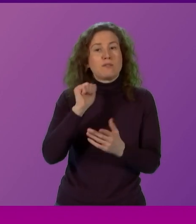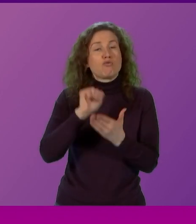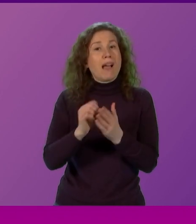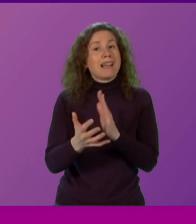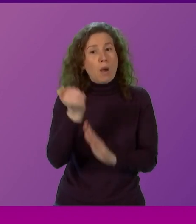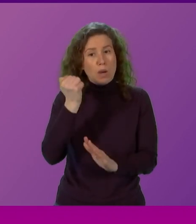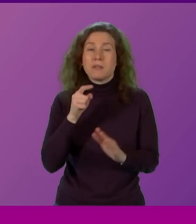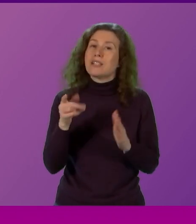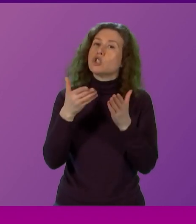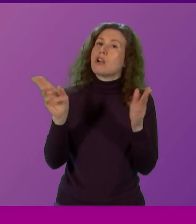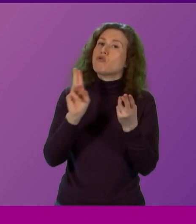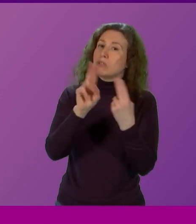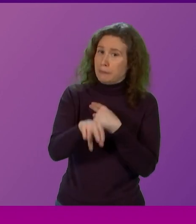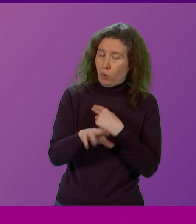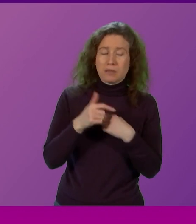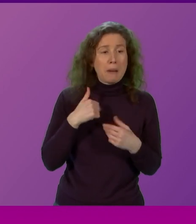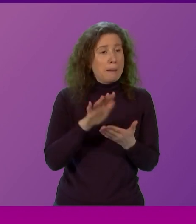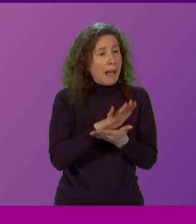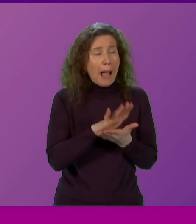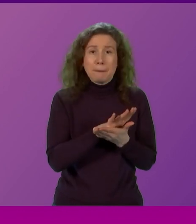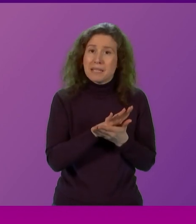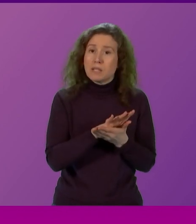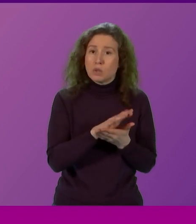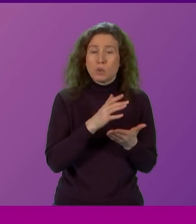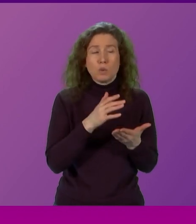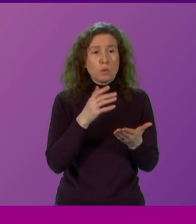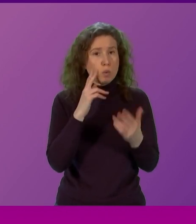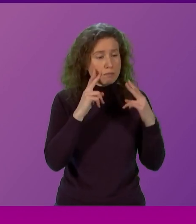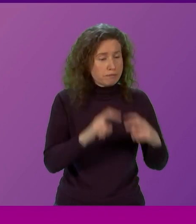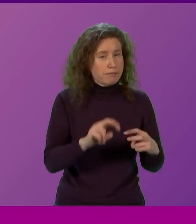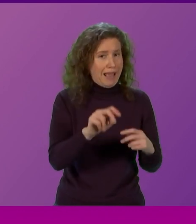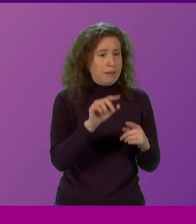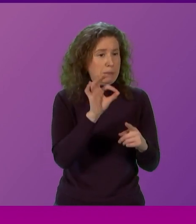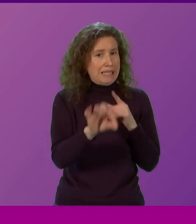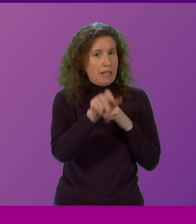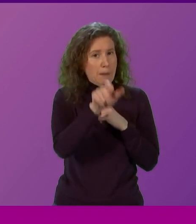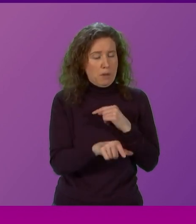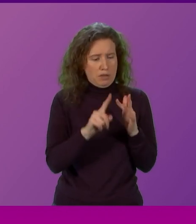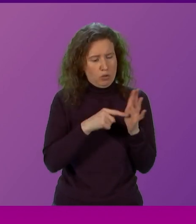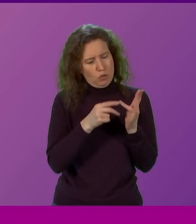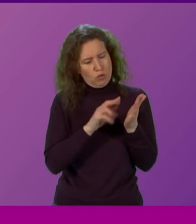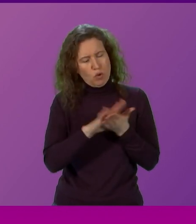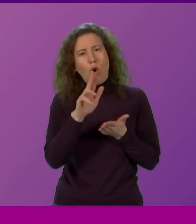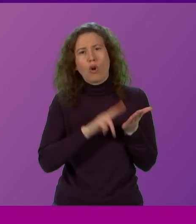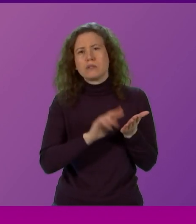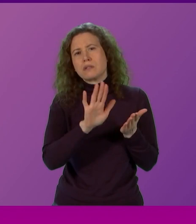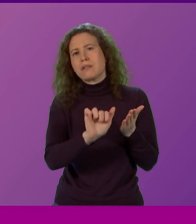That is a general response, but I am happy to amplify some of that in relation to the individual case of John—I think that that is the member’s constituent’s name—in